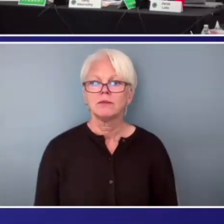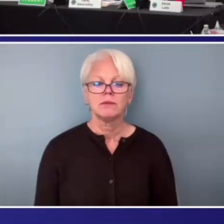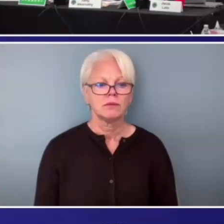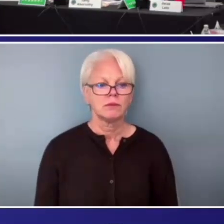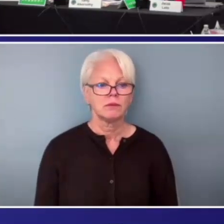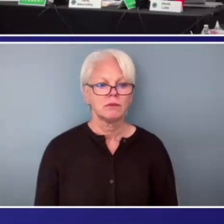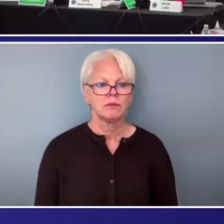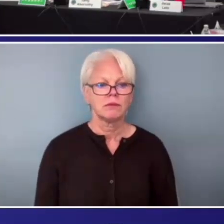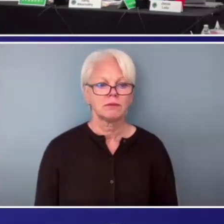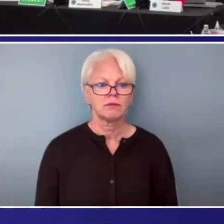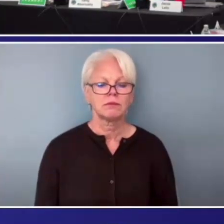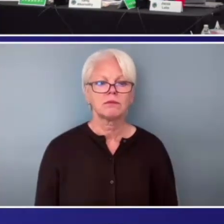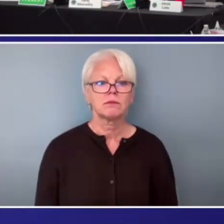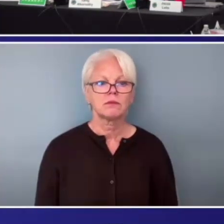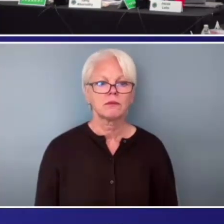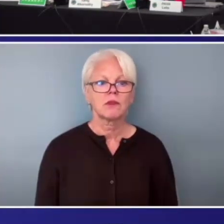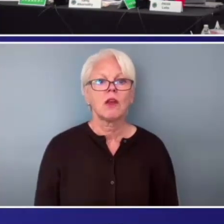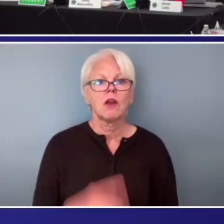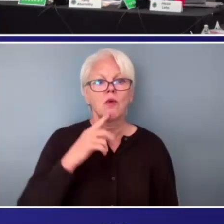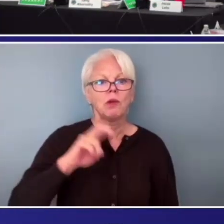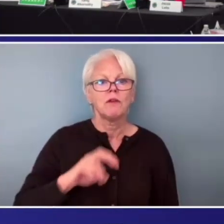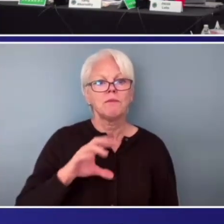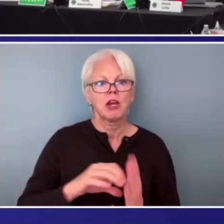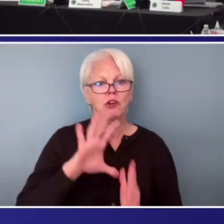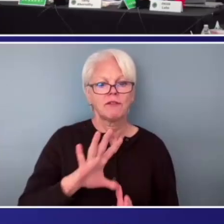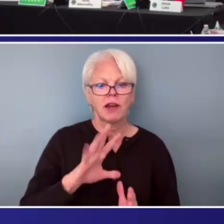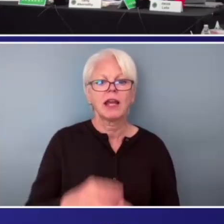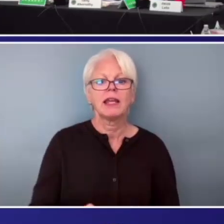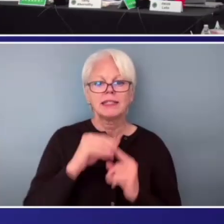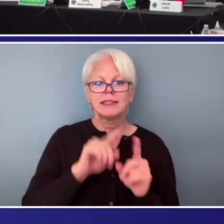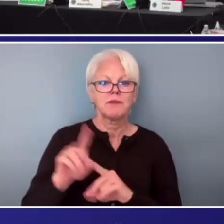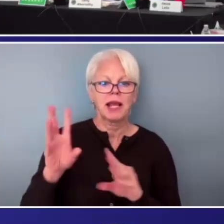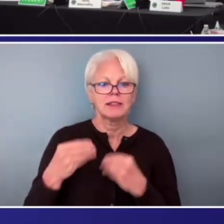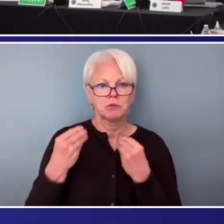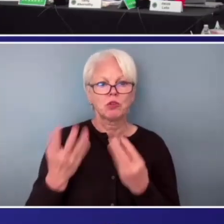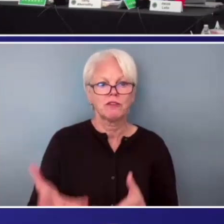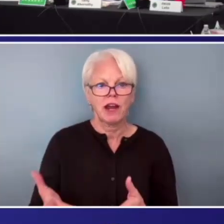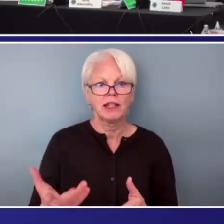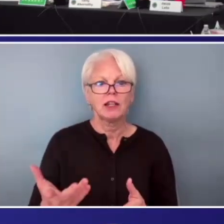We go down to paragraph (5), except as provided, we have taken out no